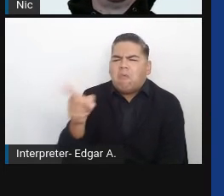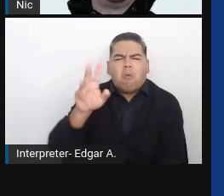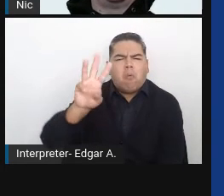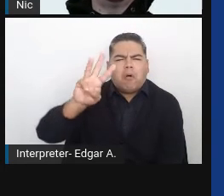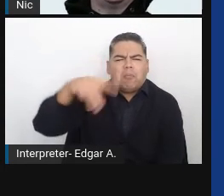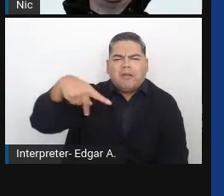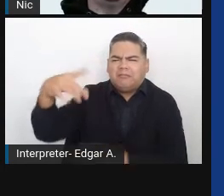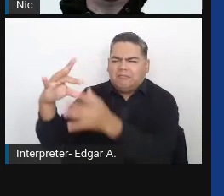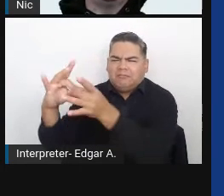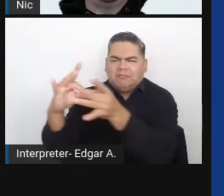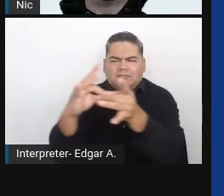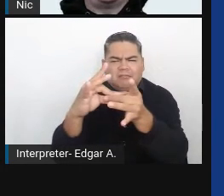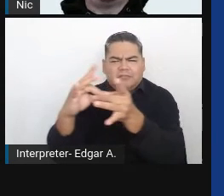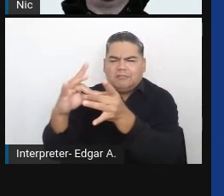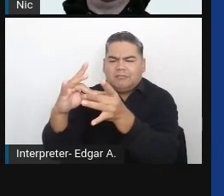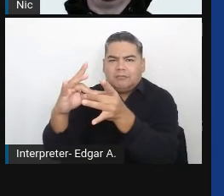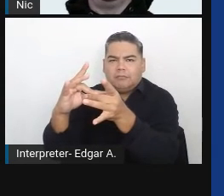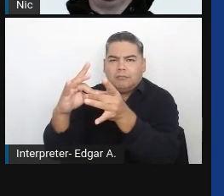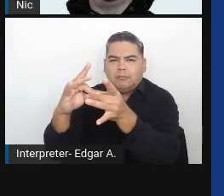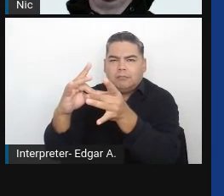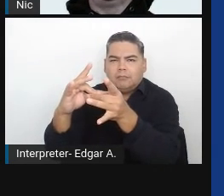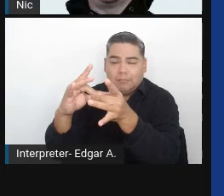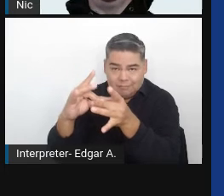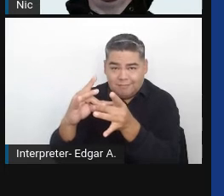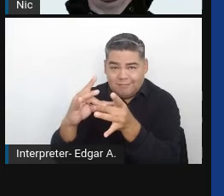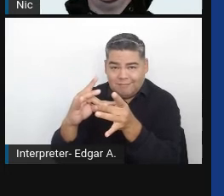Ableism is often ingrained in each of us